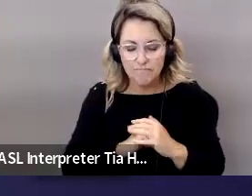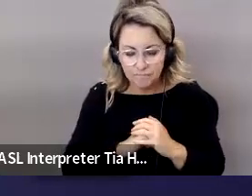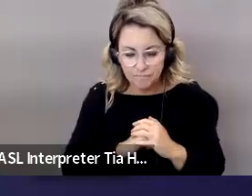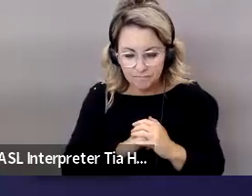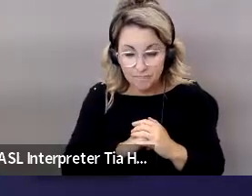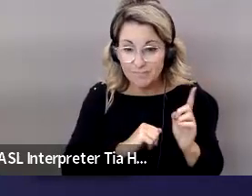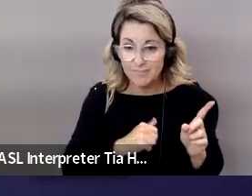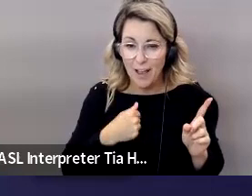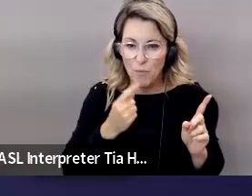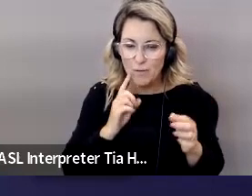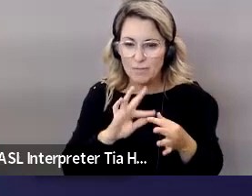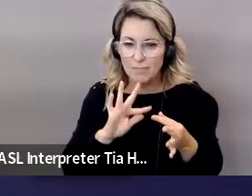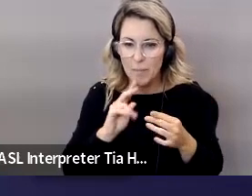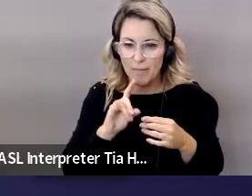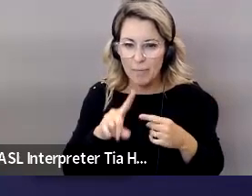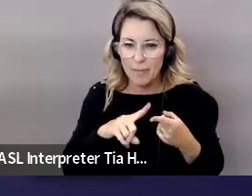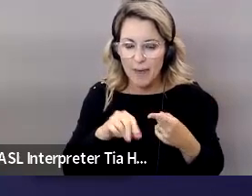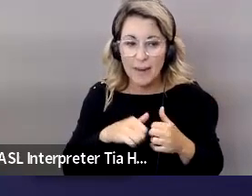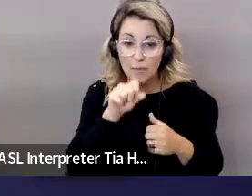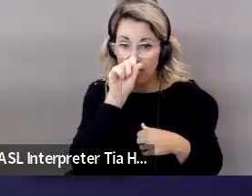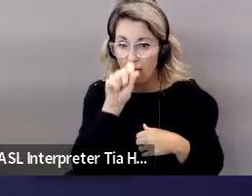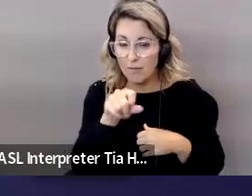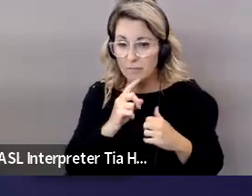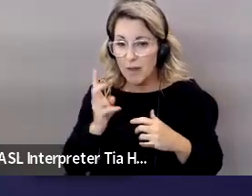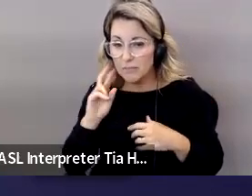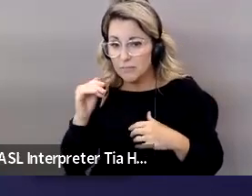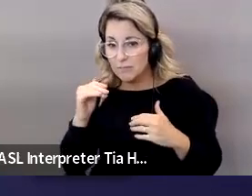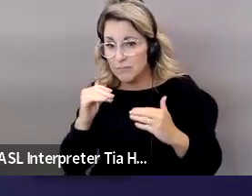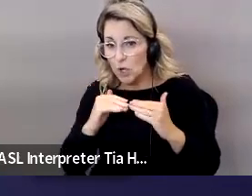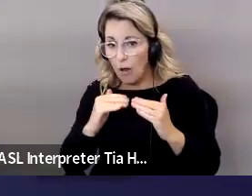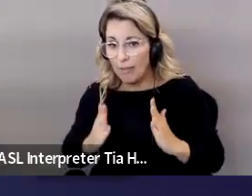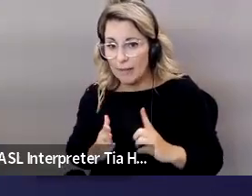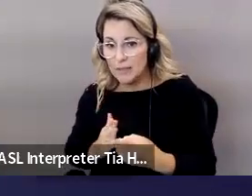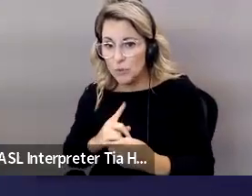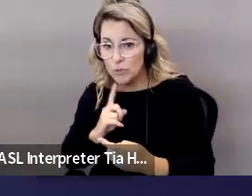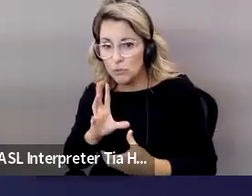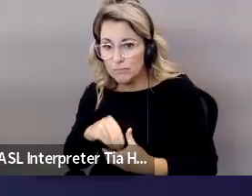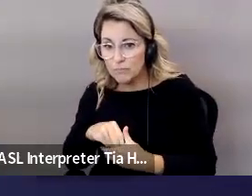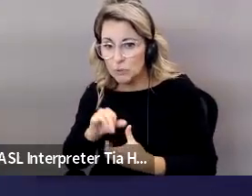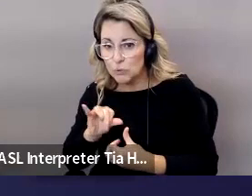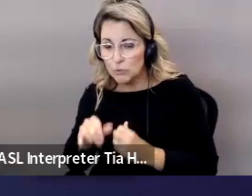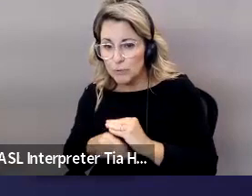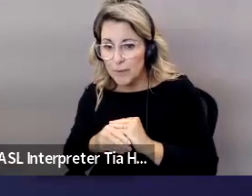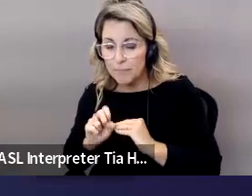this one and will love to have my colleagues weigh in on this one as well. So, usually the first part